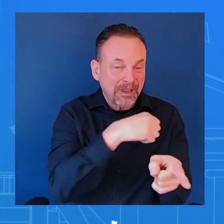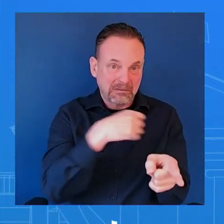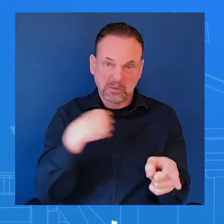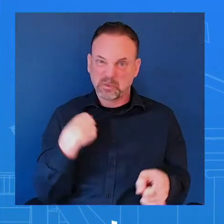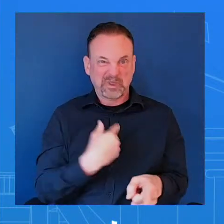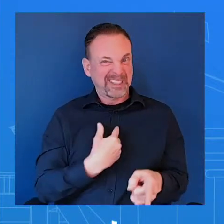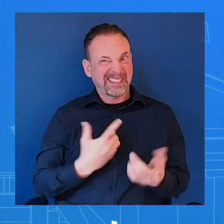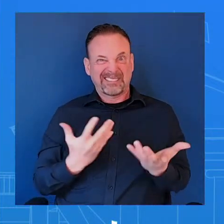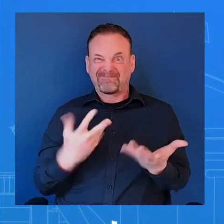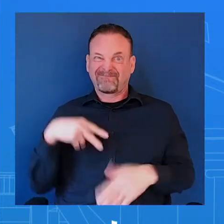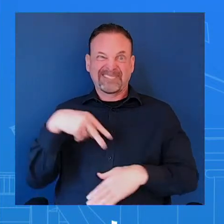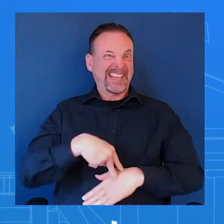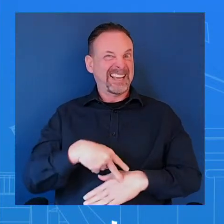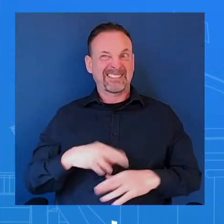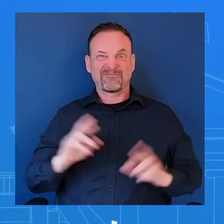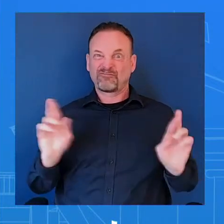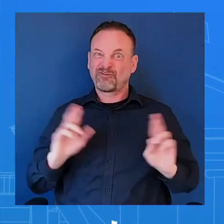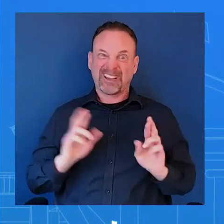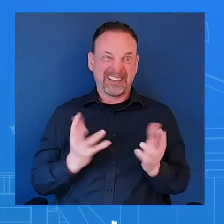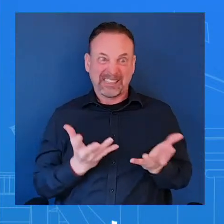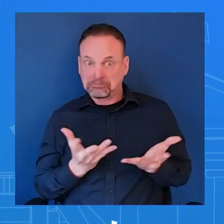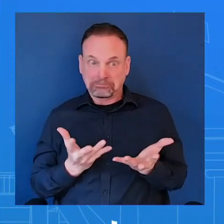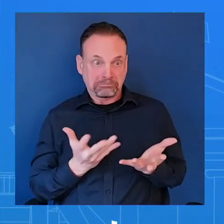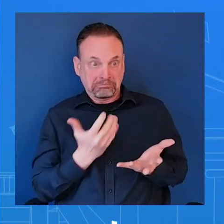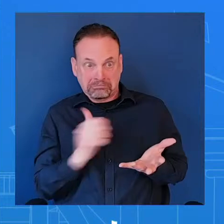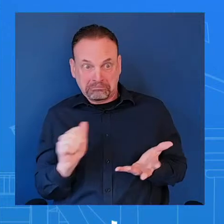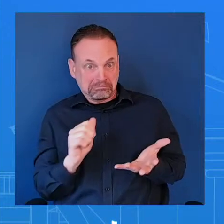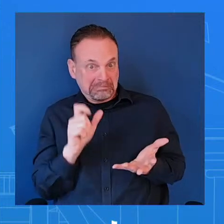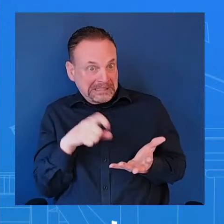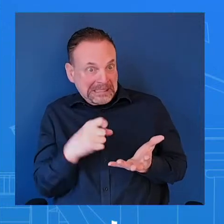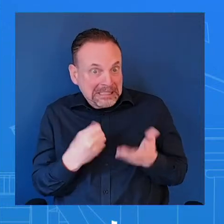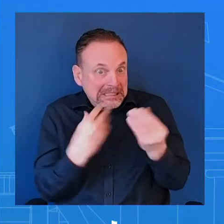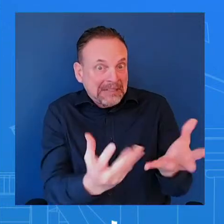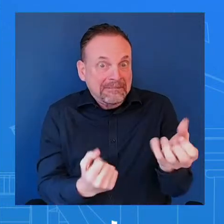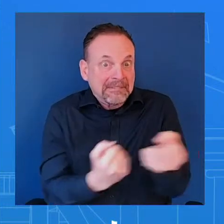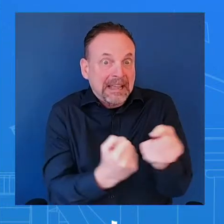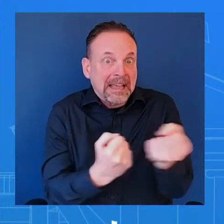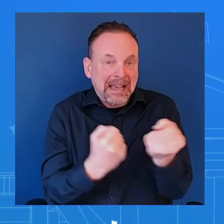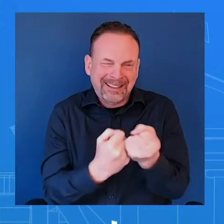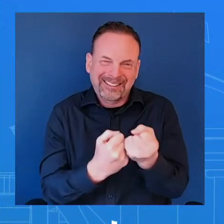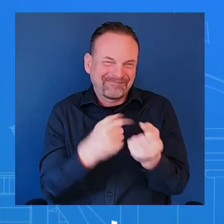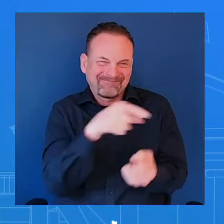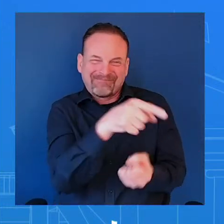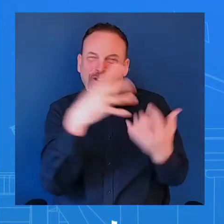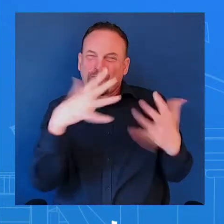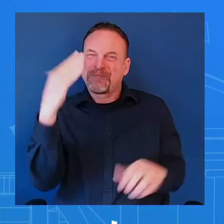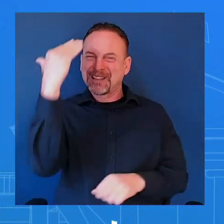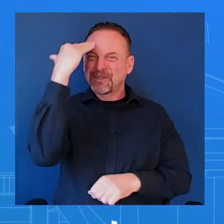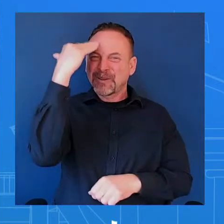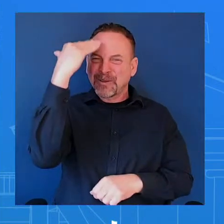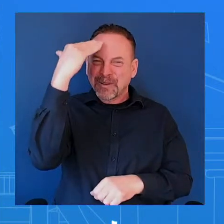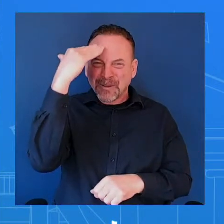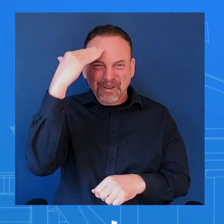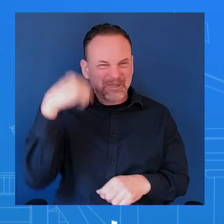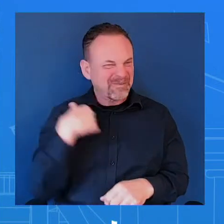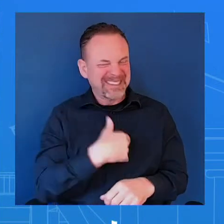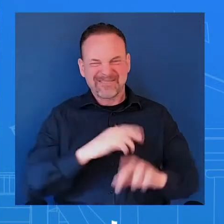I don't have anything else to provide beyond that. But we're closely monitoring, and we are ready to assist. The Press: Is there any reason to believe at this point